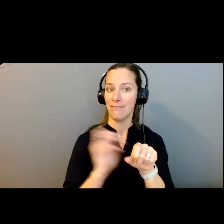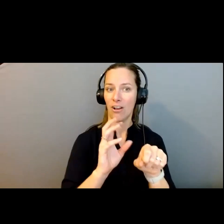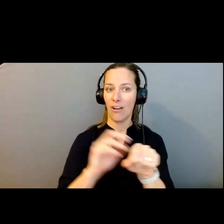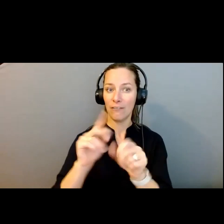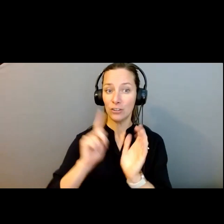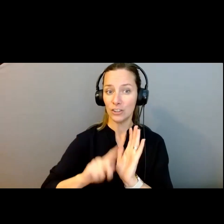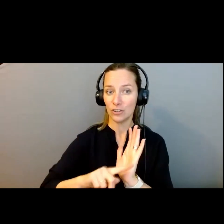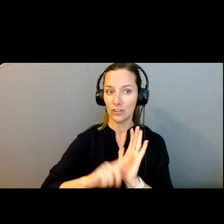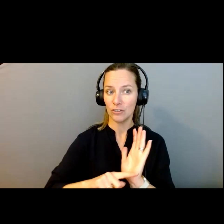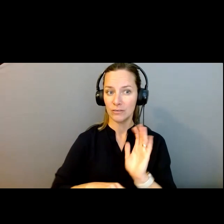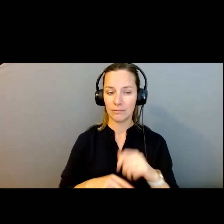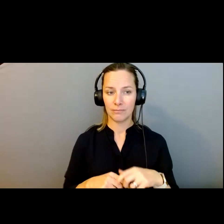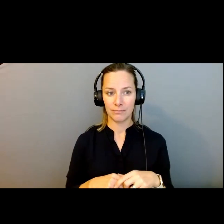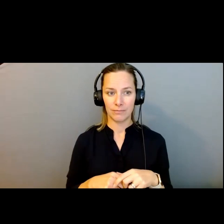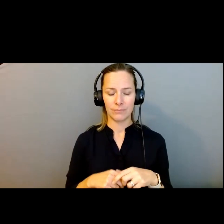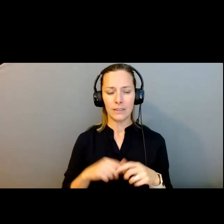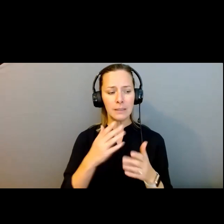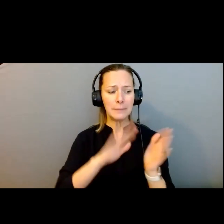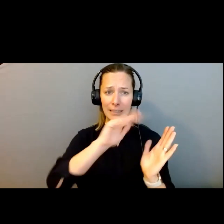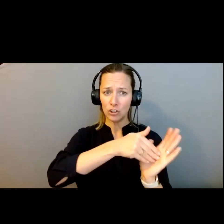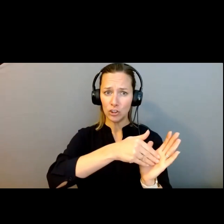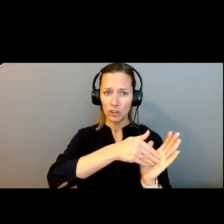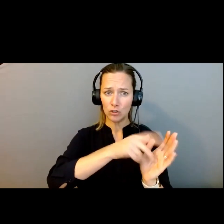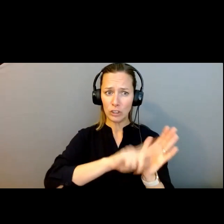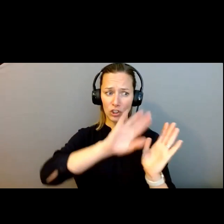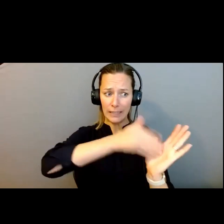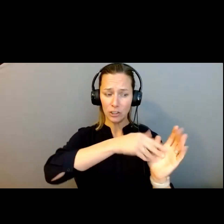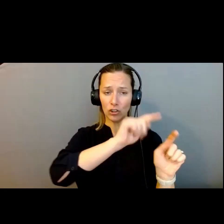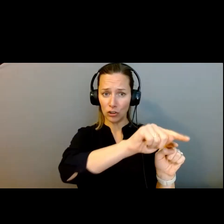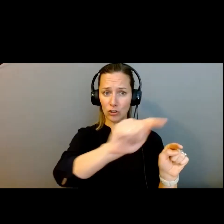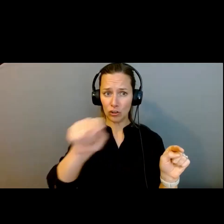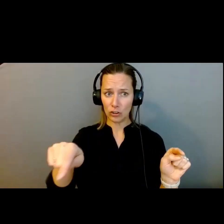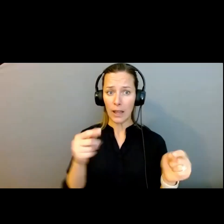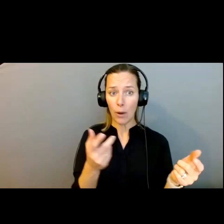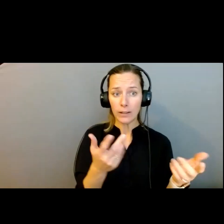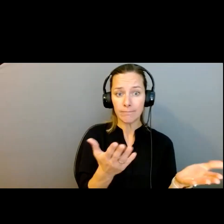There's some centers of research that do elicit people who want to be volunteers